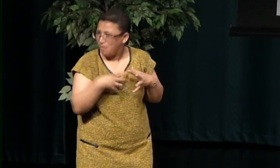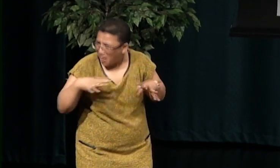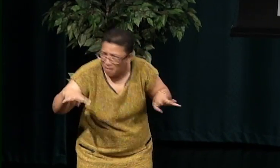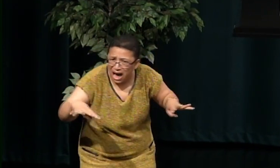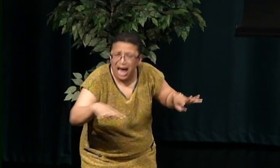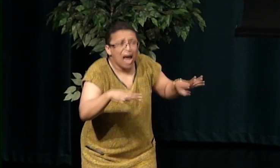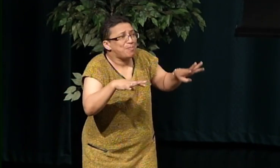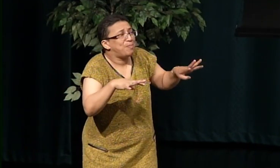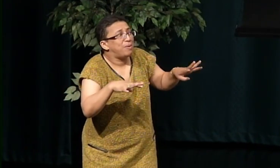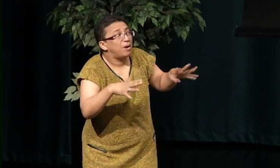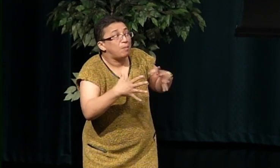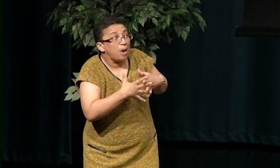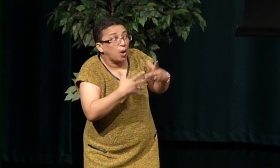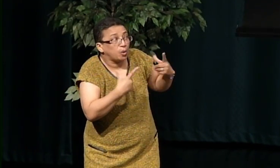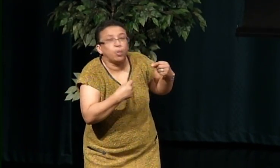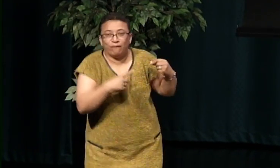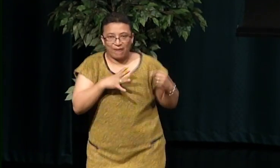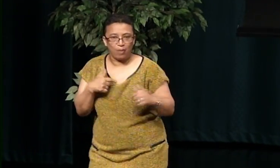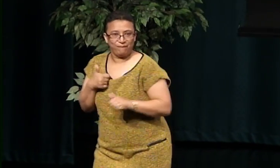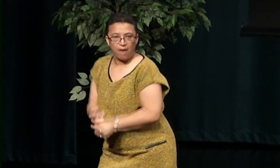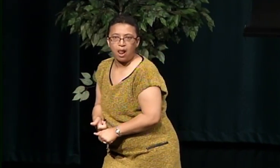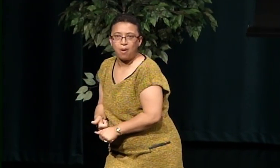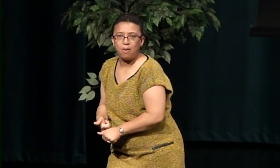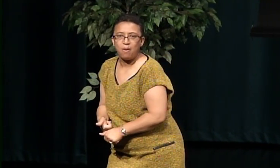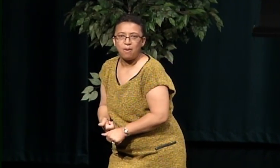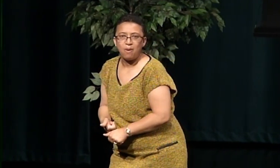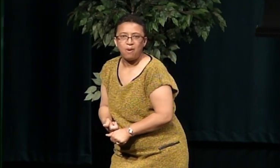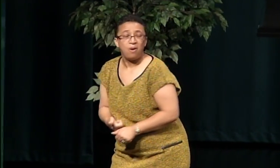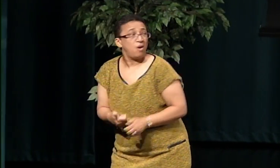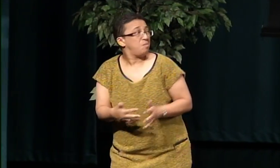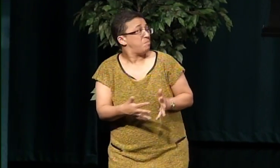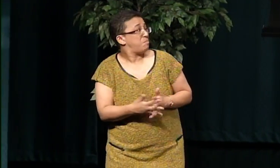all over the world that continue to look to the States for leadership.